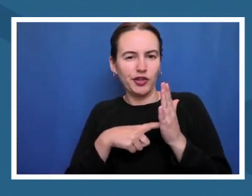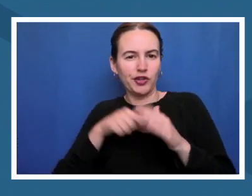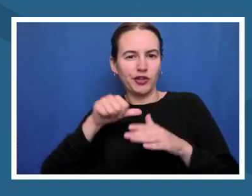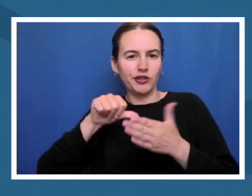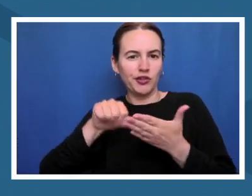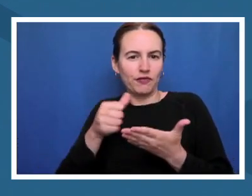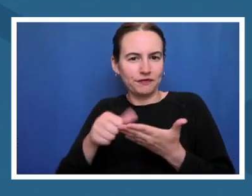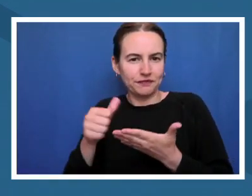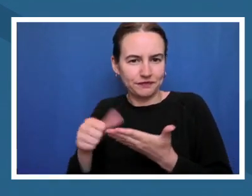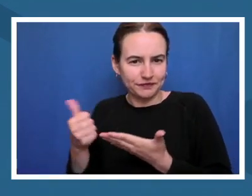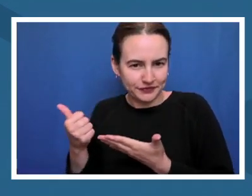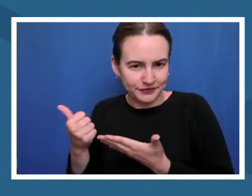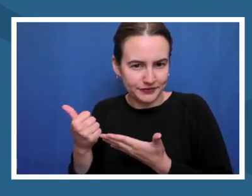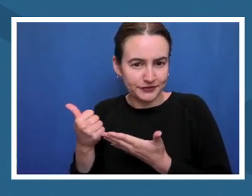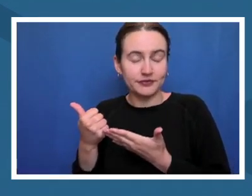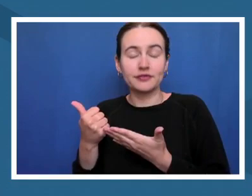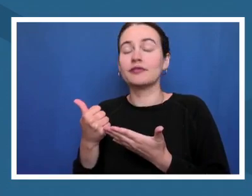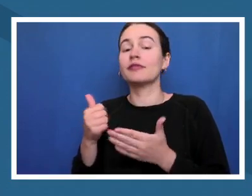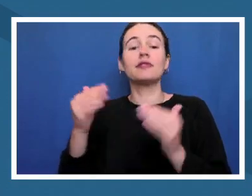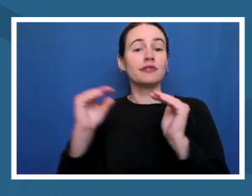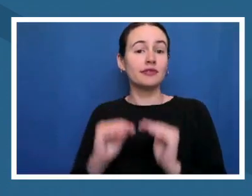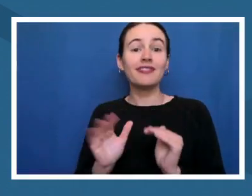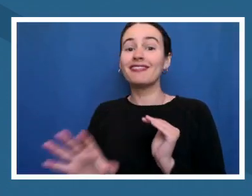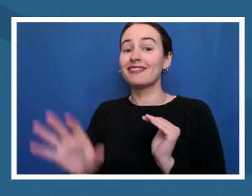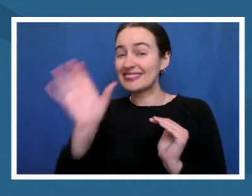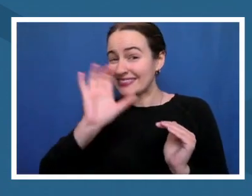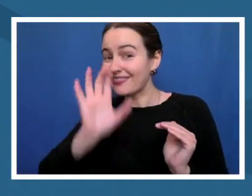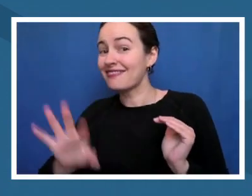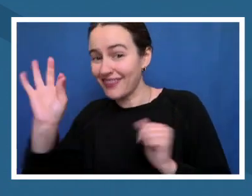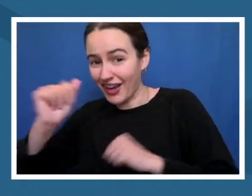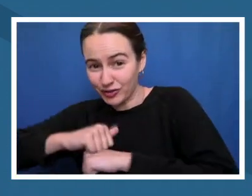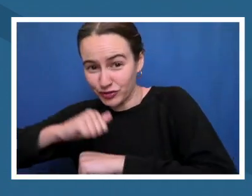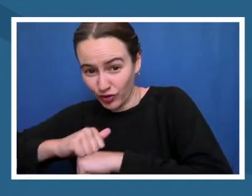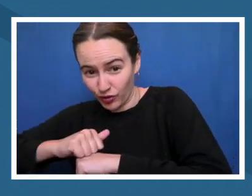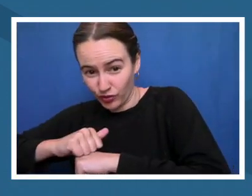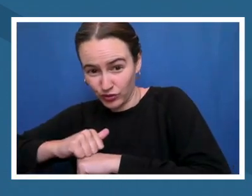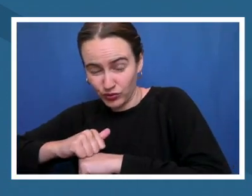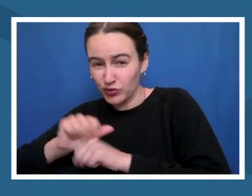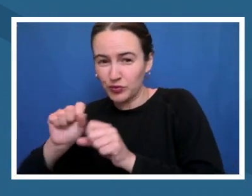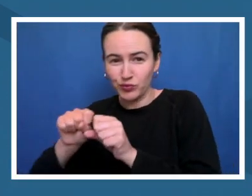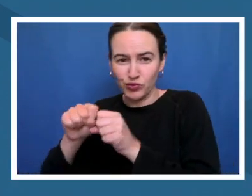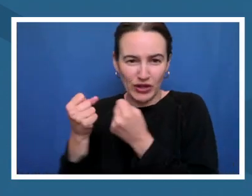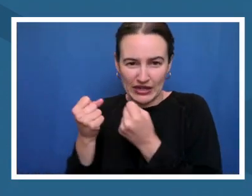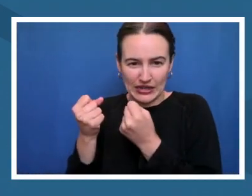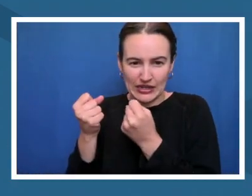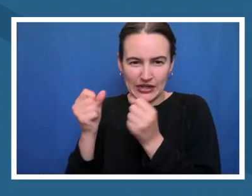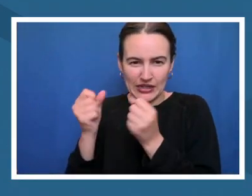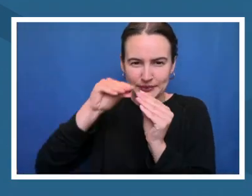the stone and then they'd have to break it